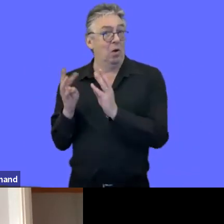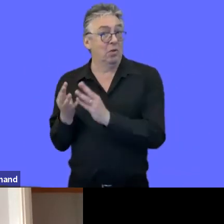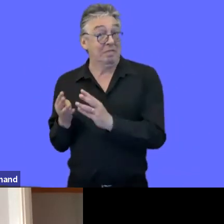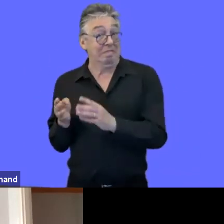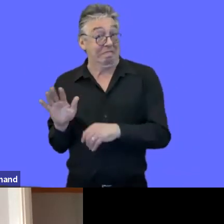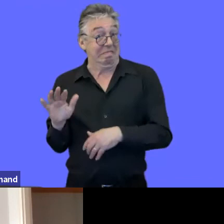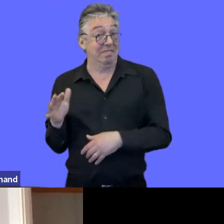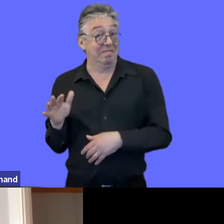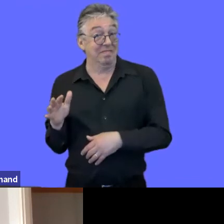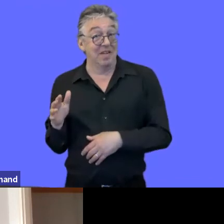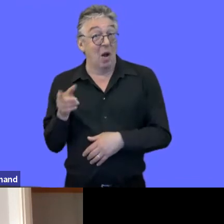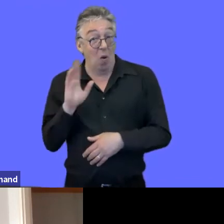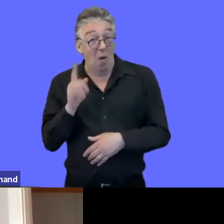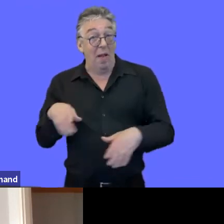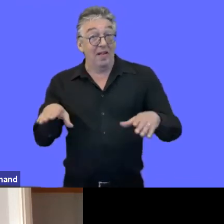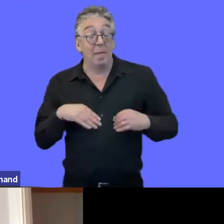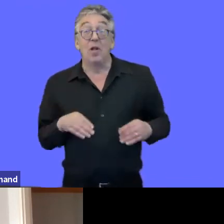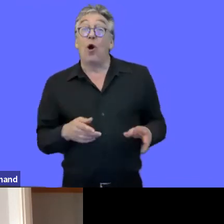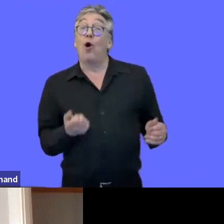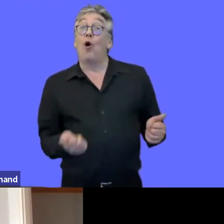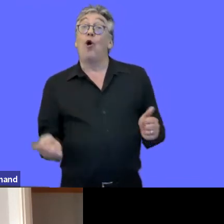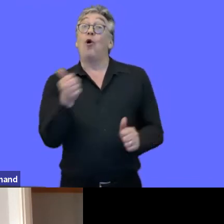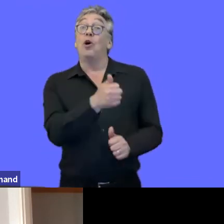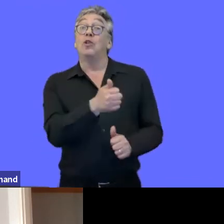that guardianship and institutionalization met the criteria